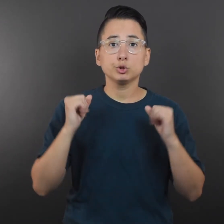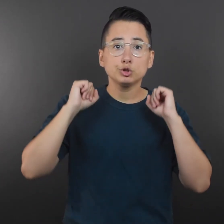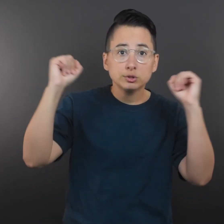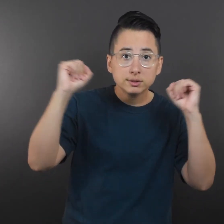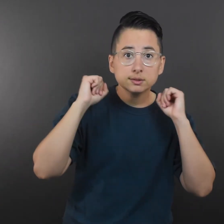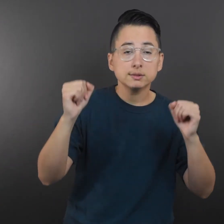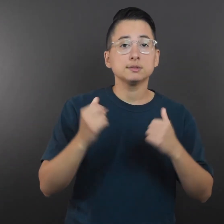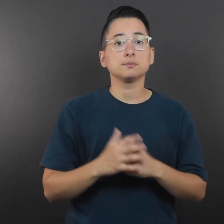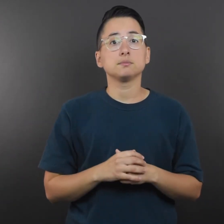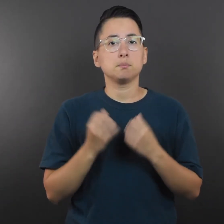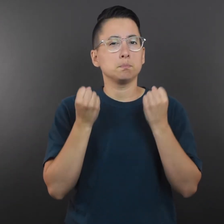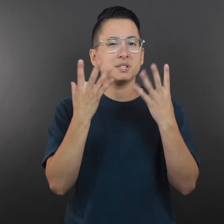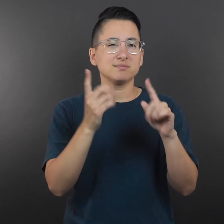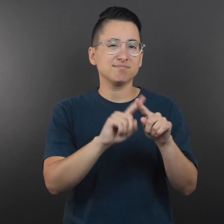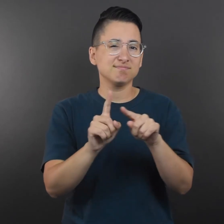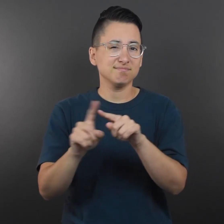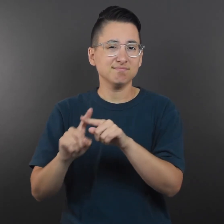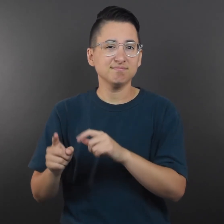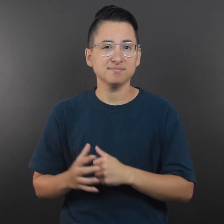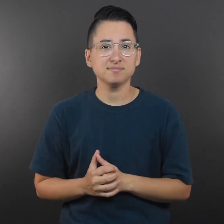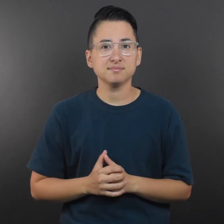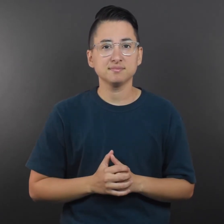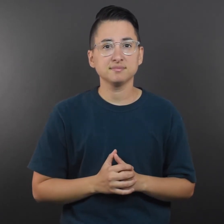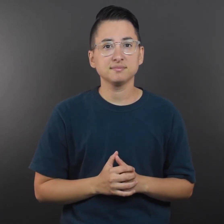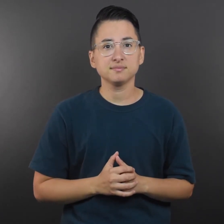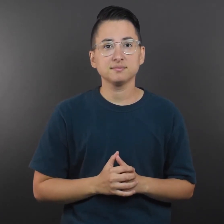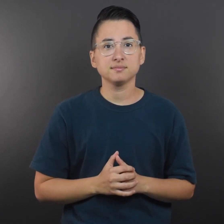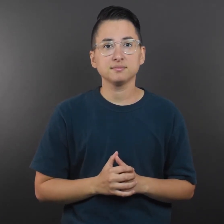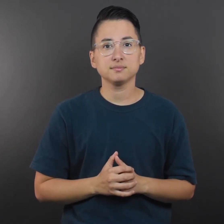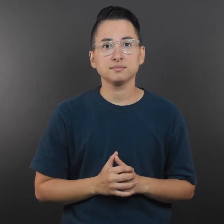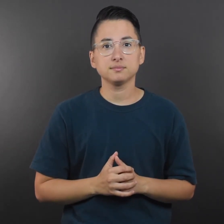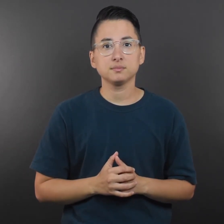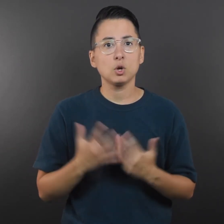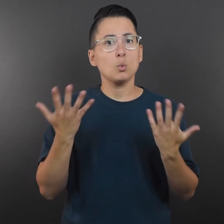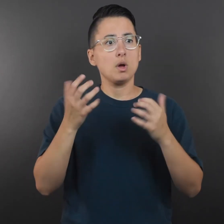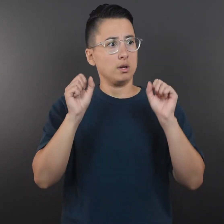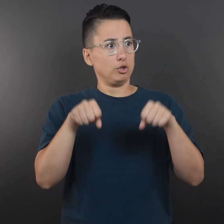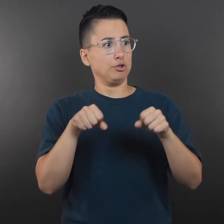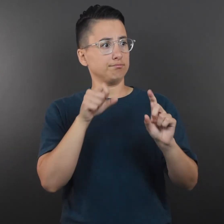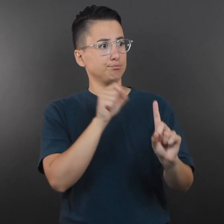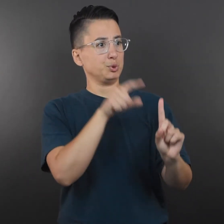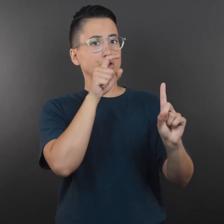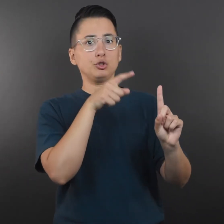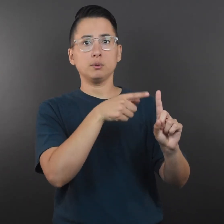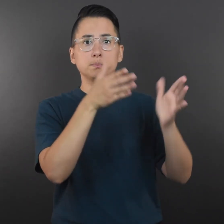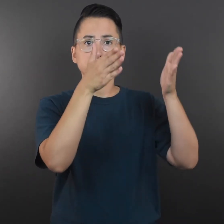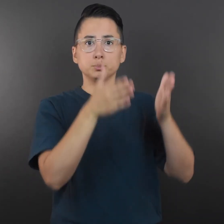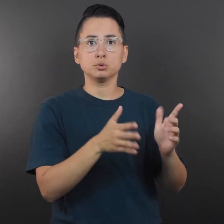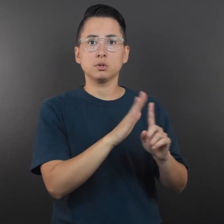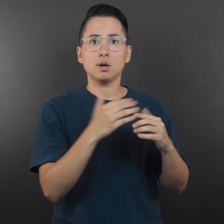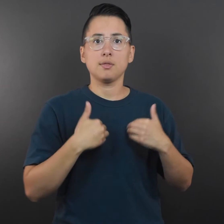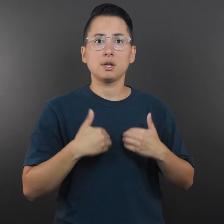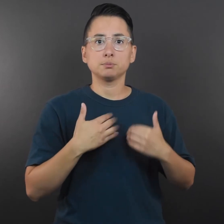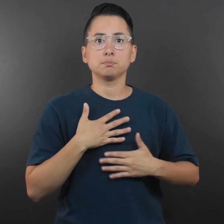strong emotions, aerobic exercise and many more. What may trigger a person’s asthma is very